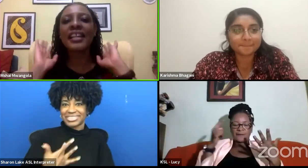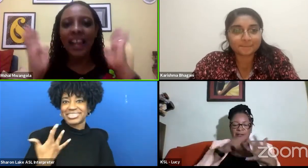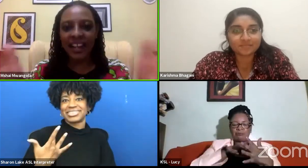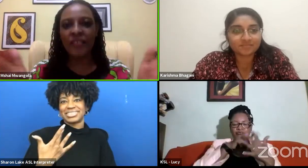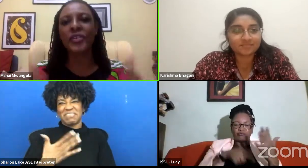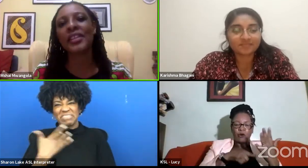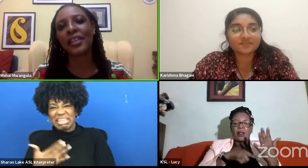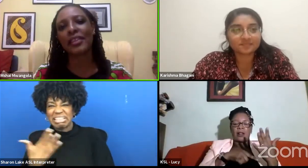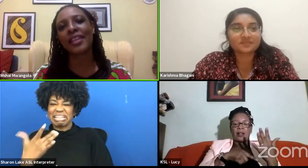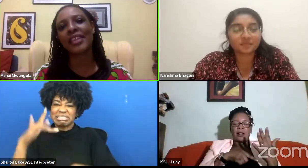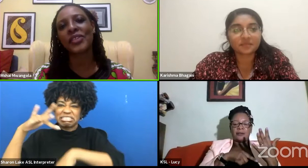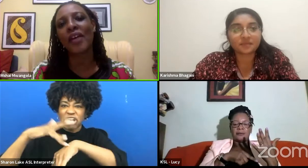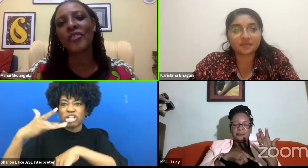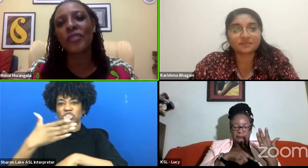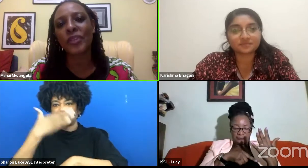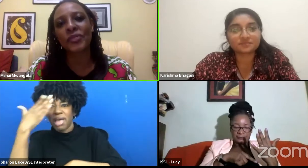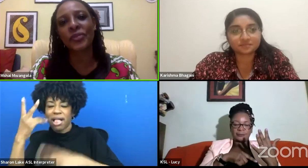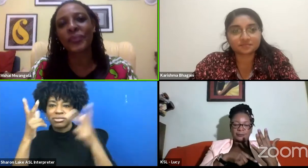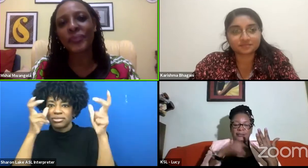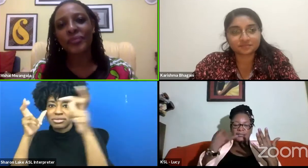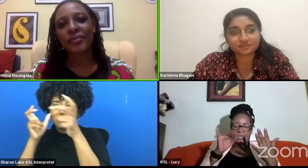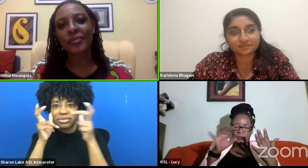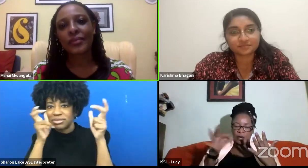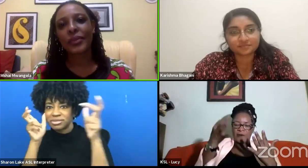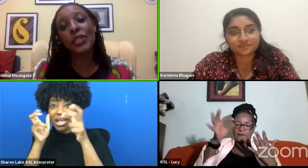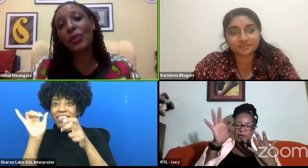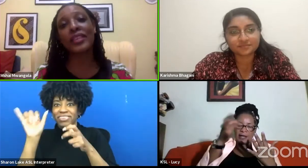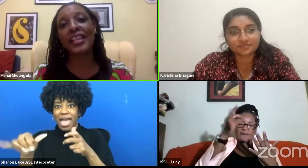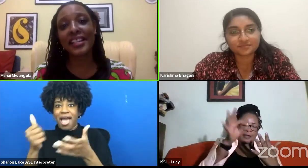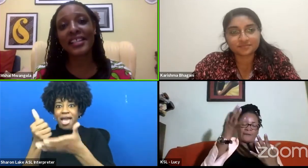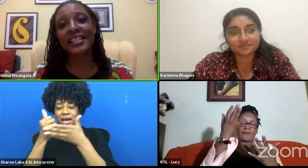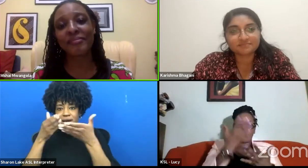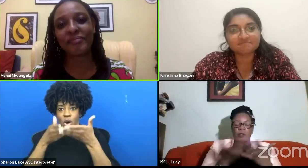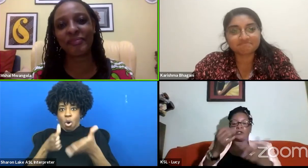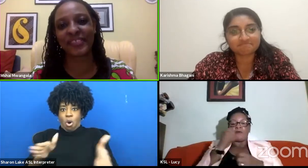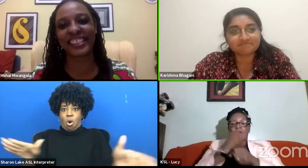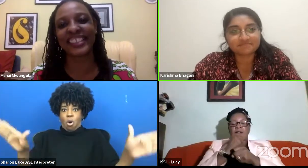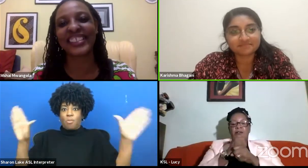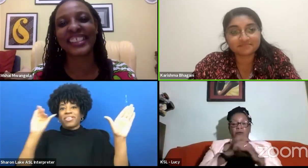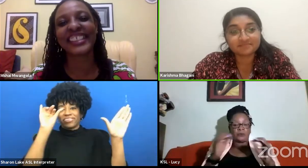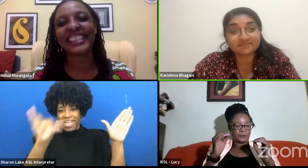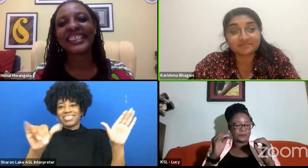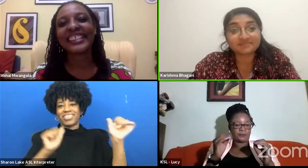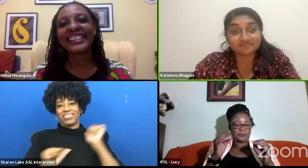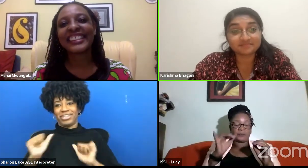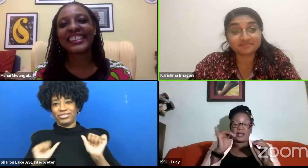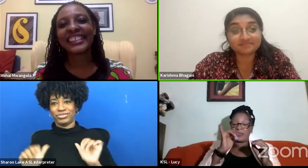in uncovering the thing that you have in front of you, which is what theater is. Mm-mm-mm.